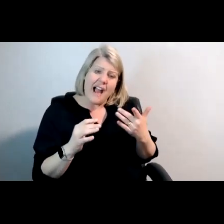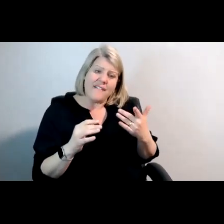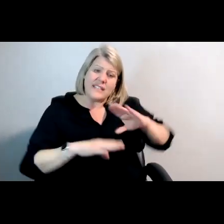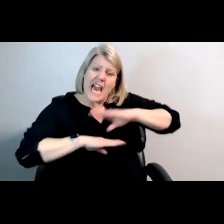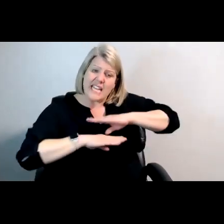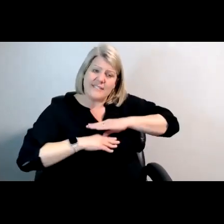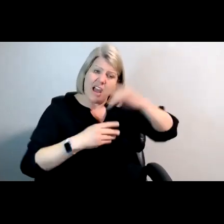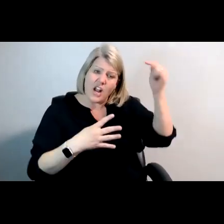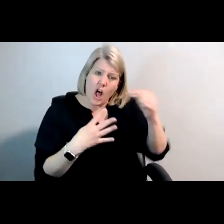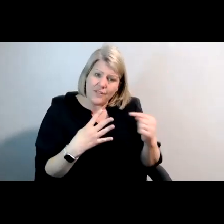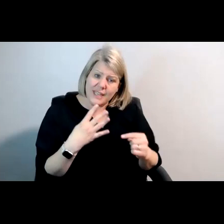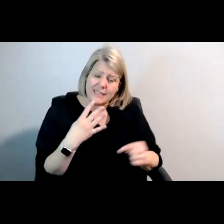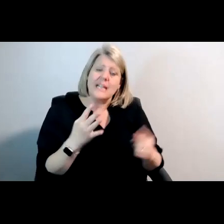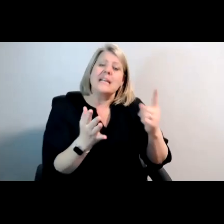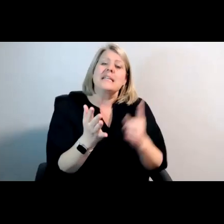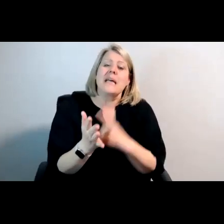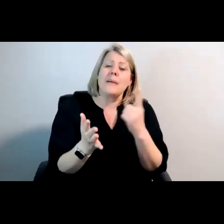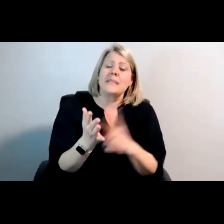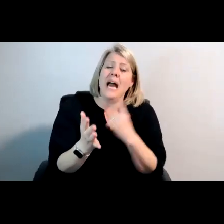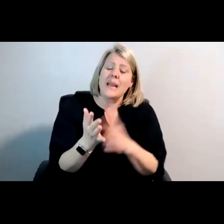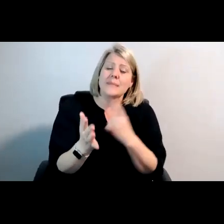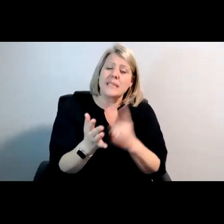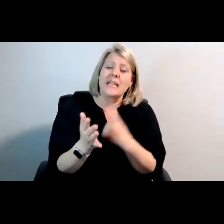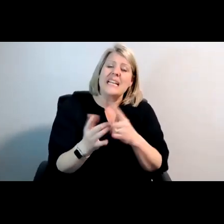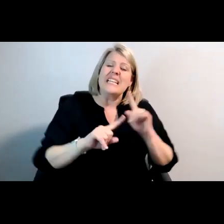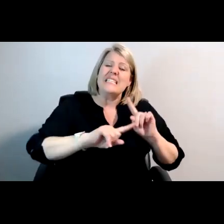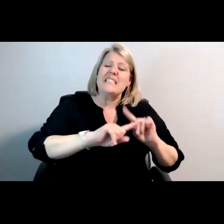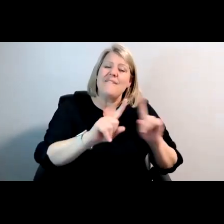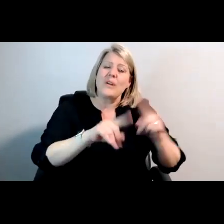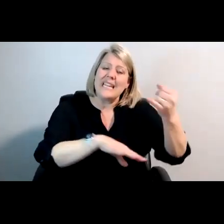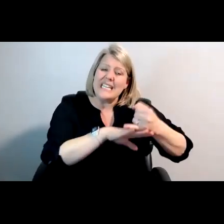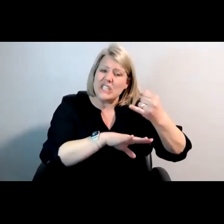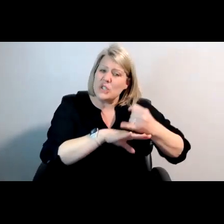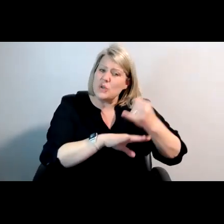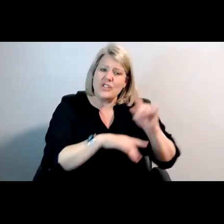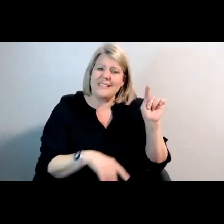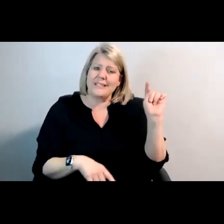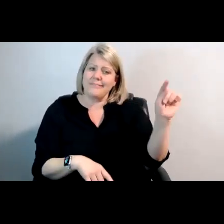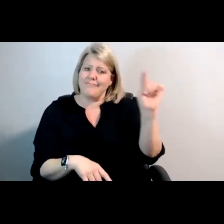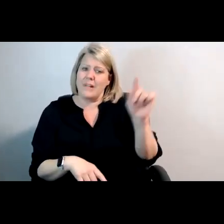is institutions are just risk-averse, and they really don't have good rationale